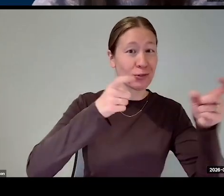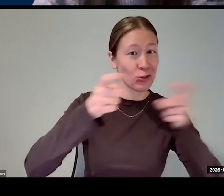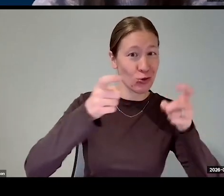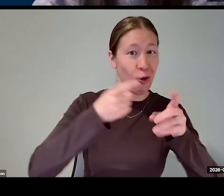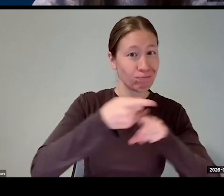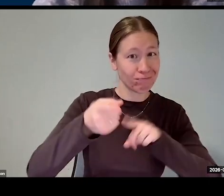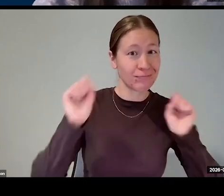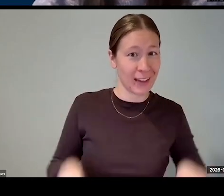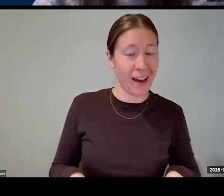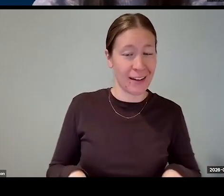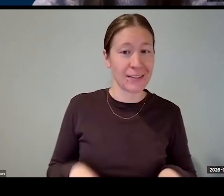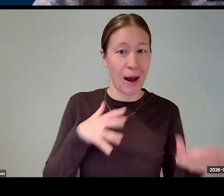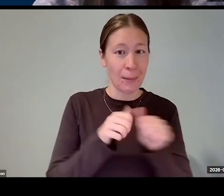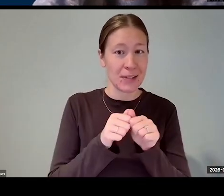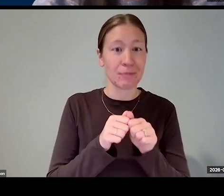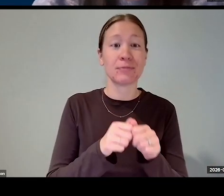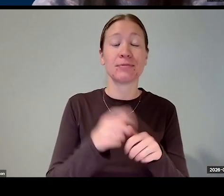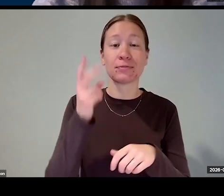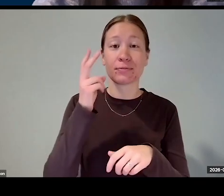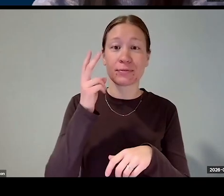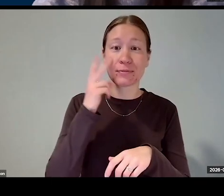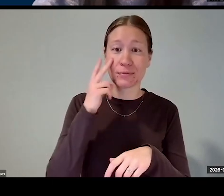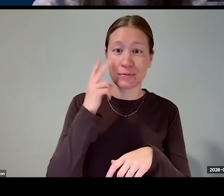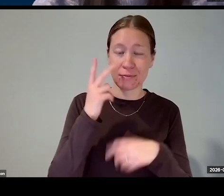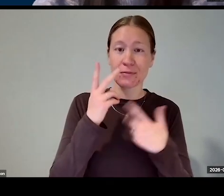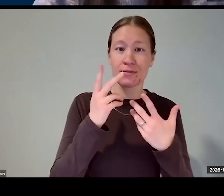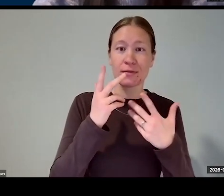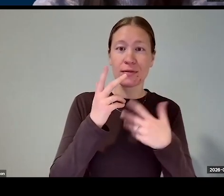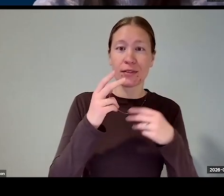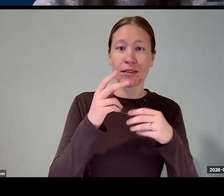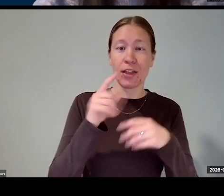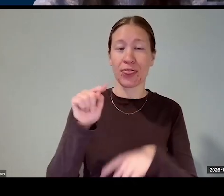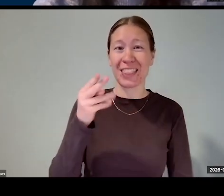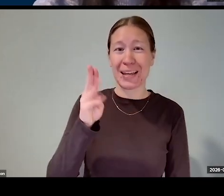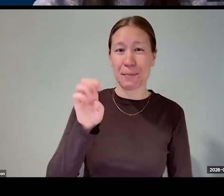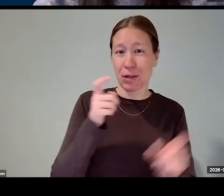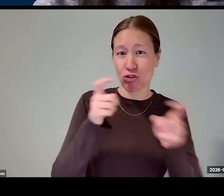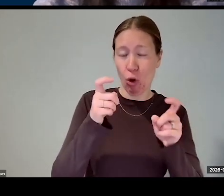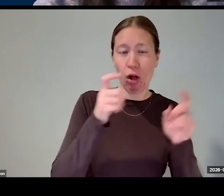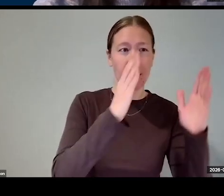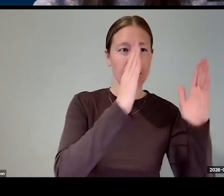and then choose this colors option. And this will allow me to edit my theme colors.